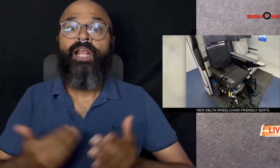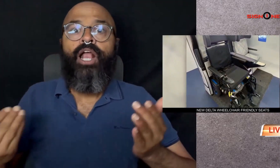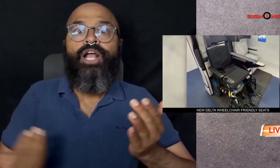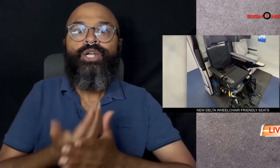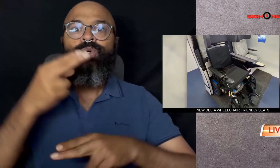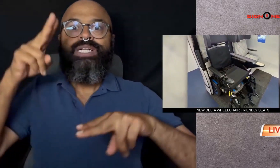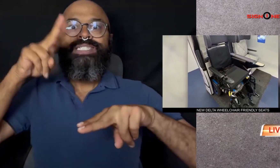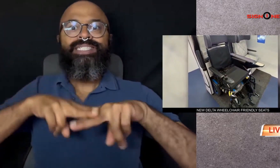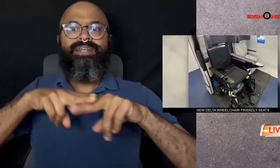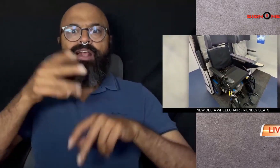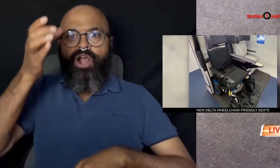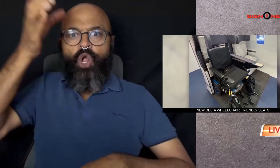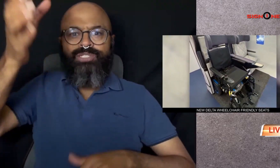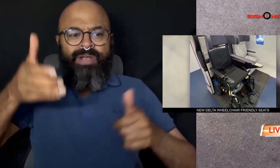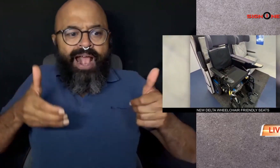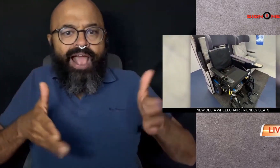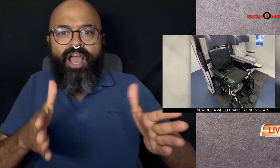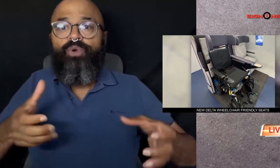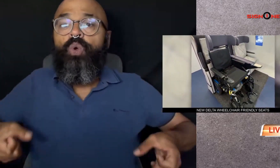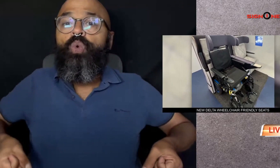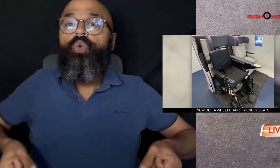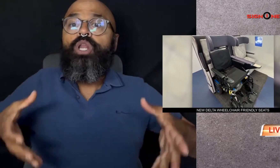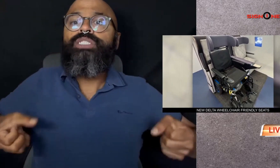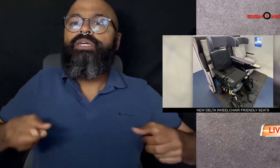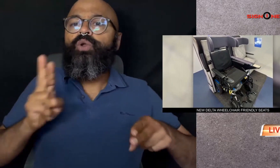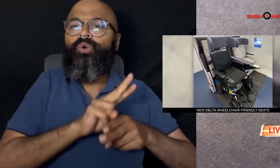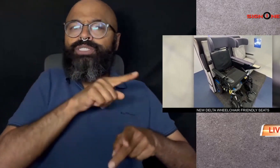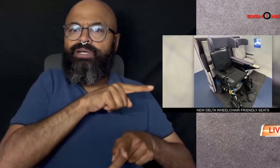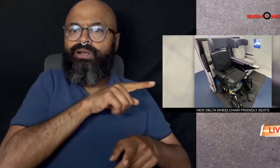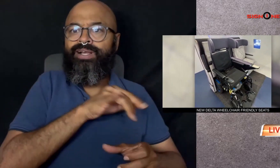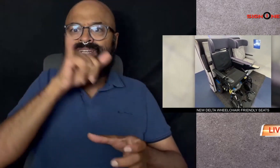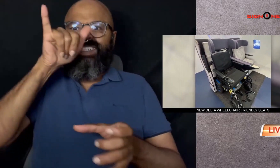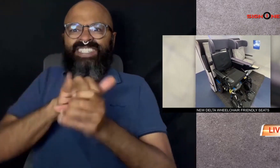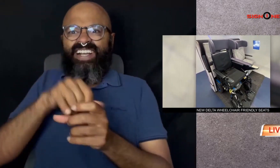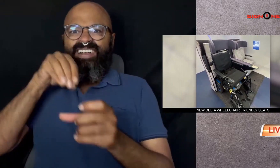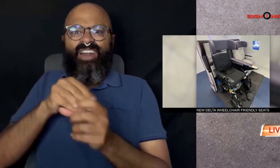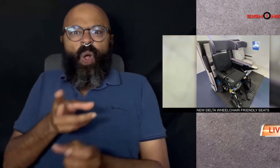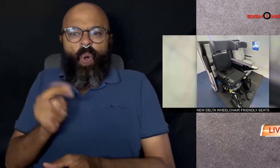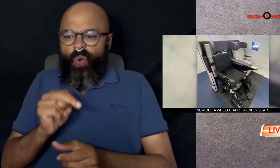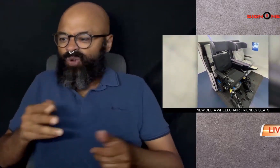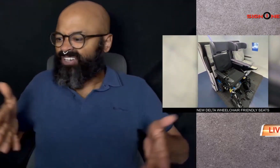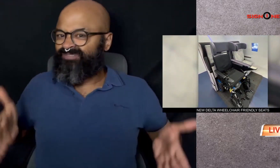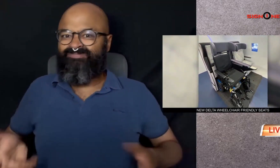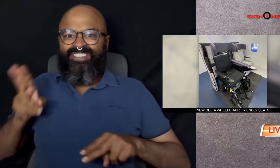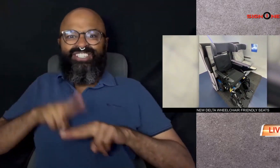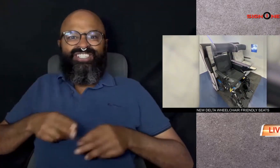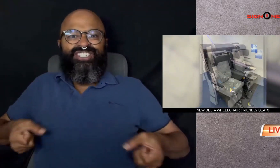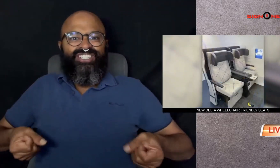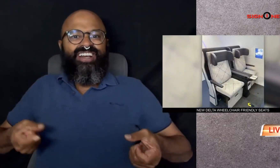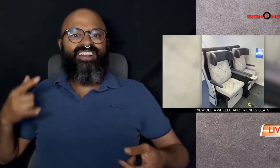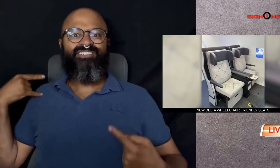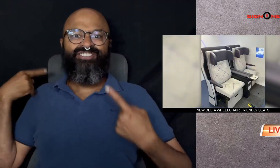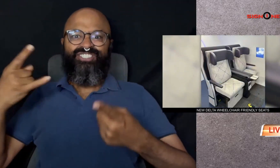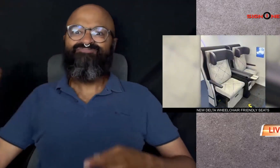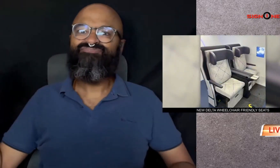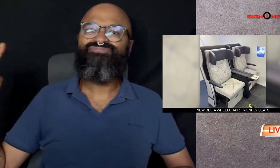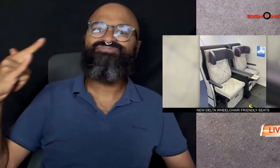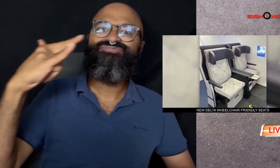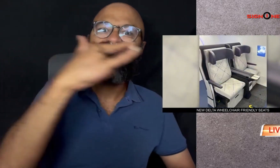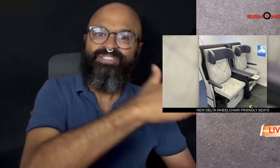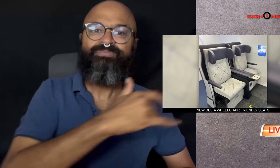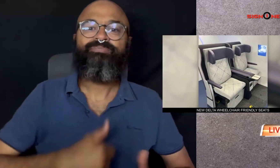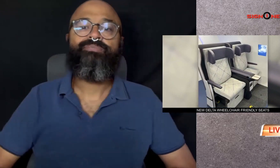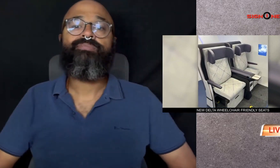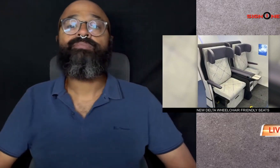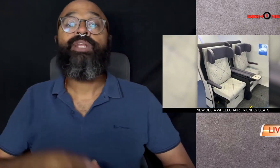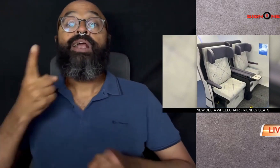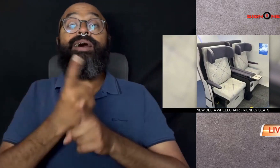accessible a new seat concept allows wheelchair users to stay in their own chairs during flights